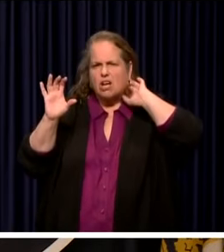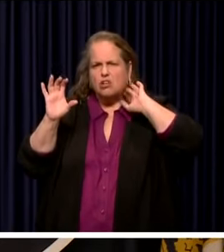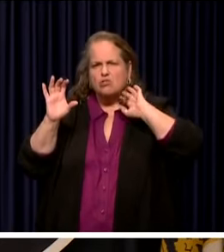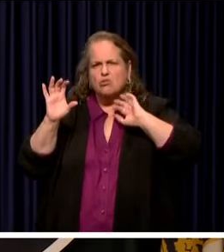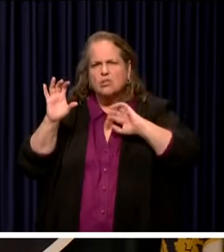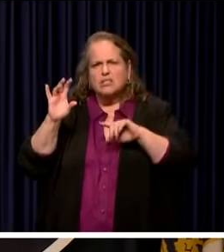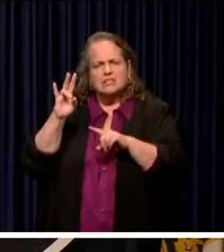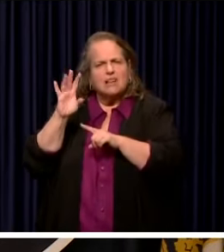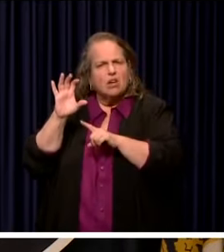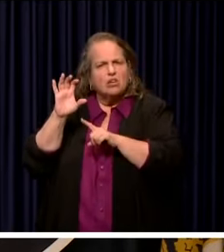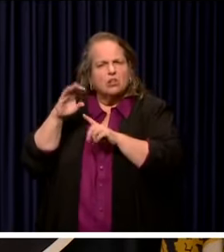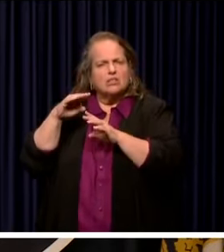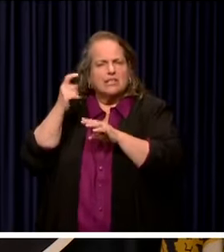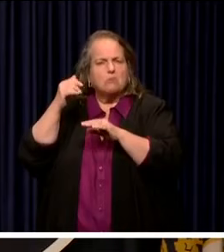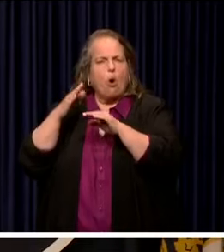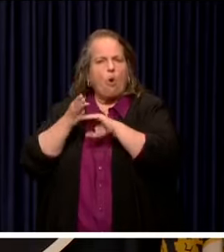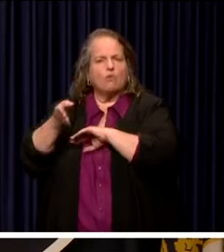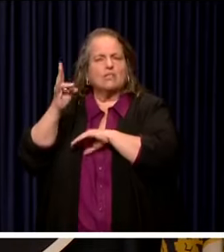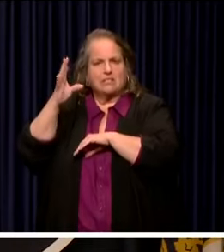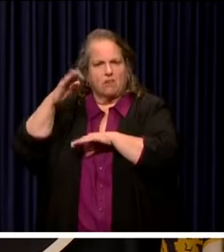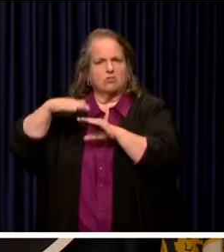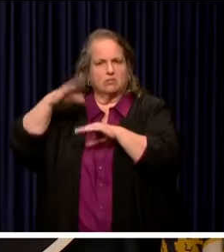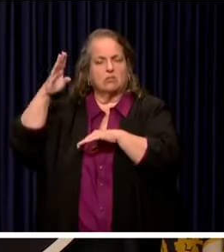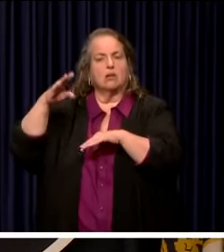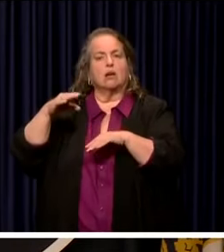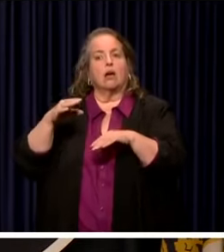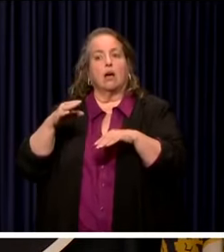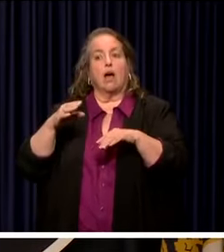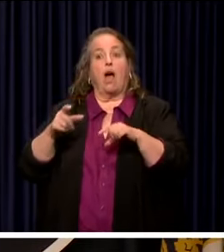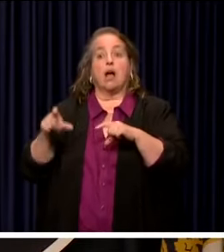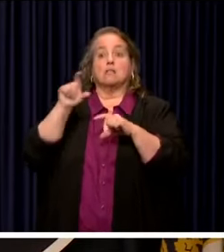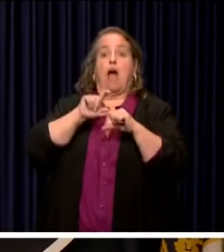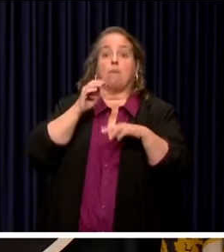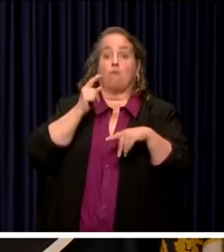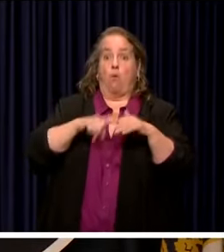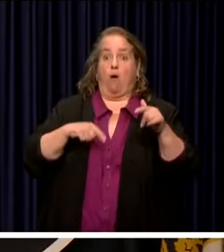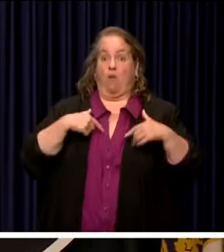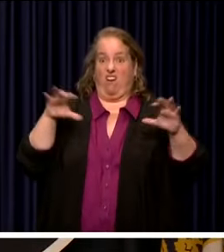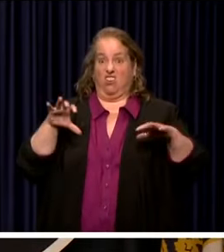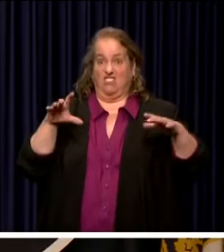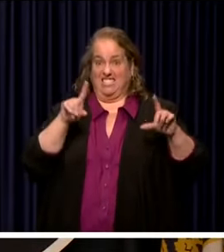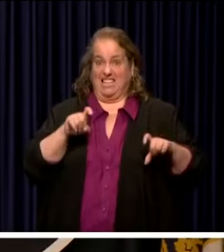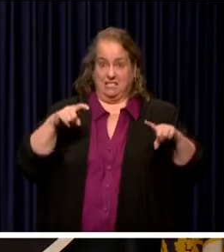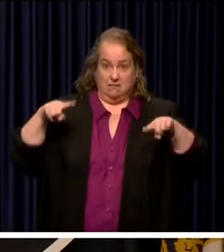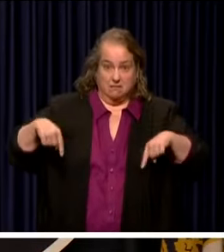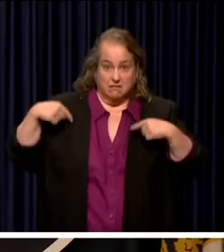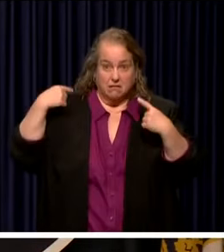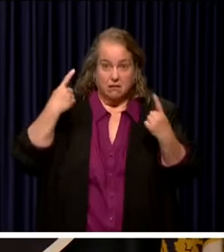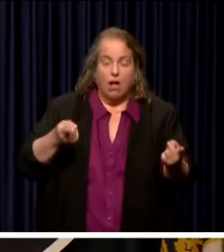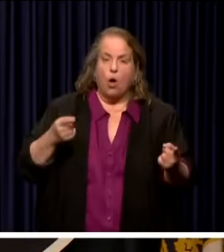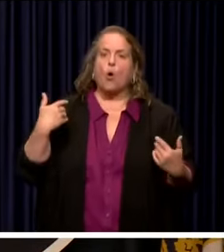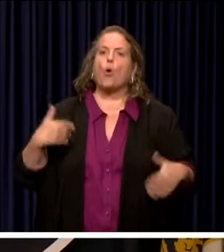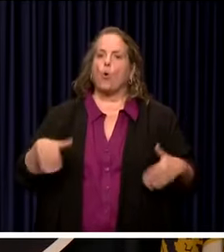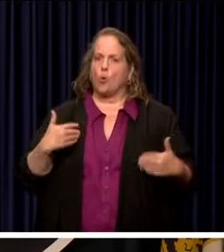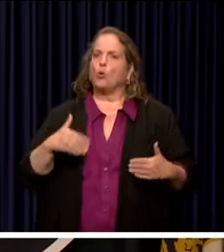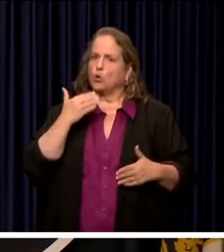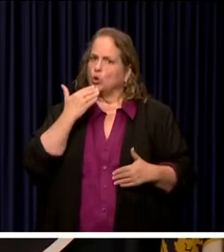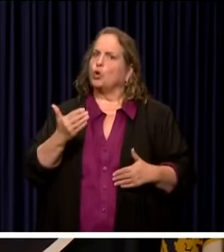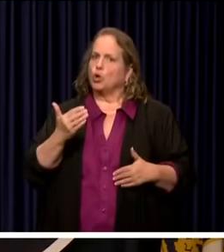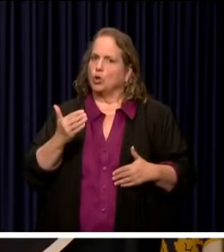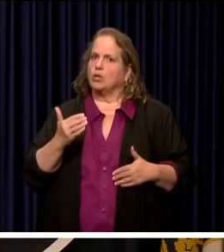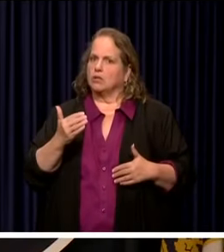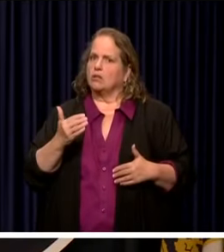MURRAY CALLOWAY COUNTY HOSPITAL